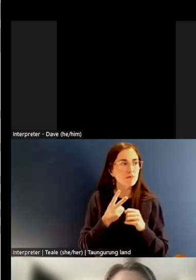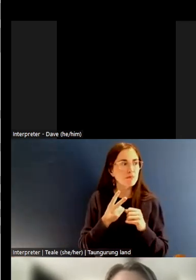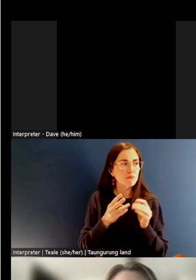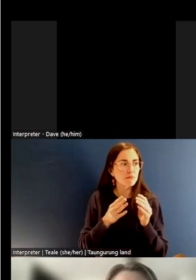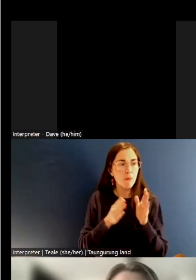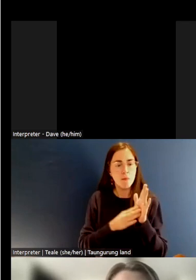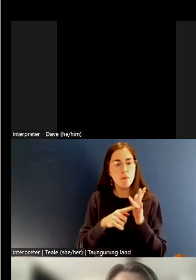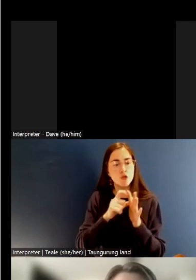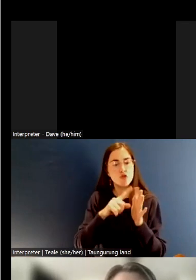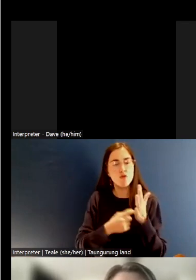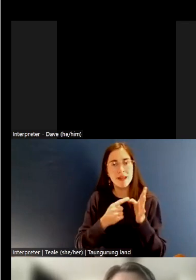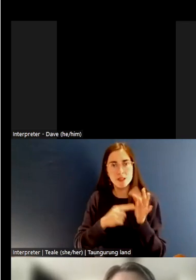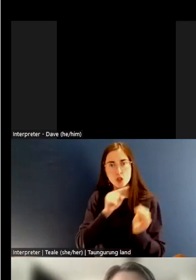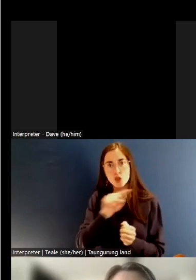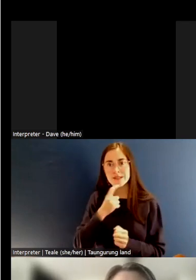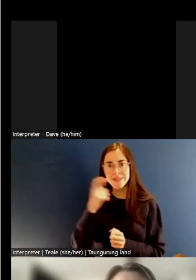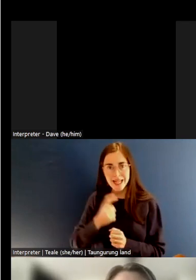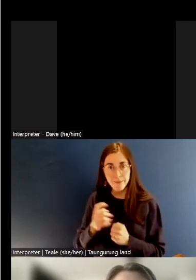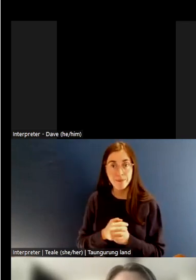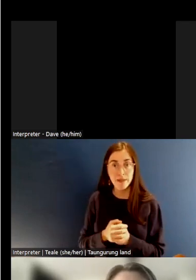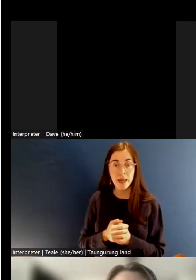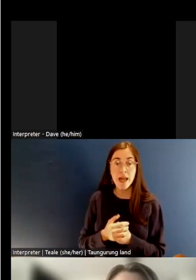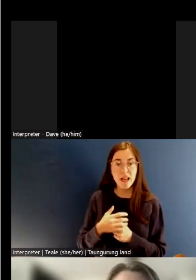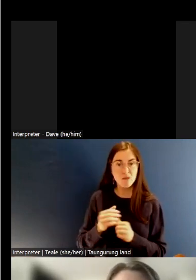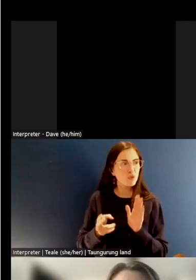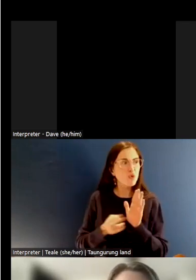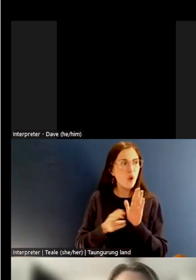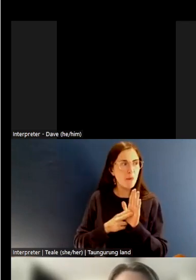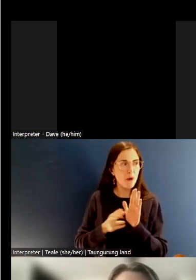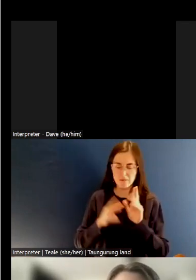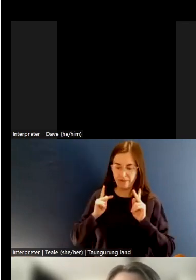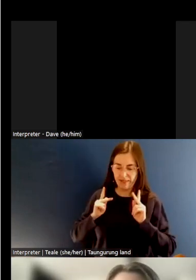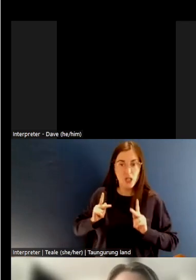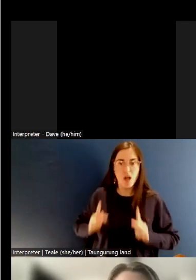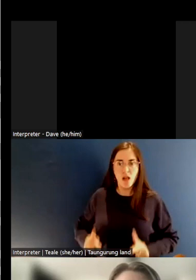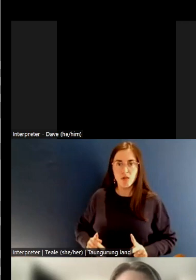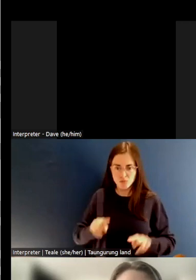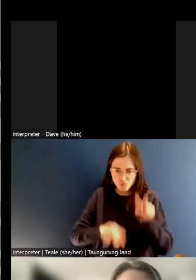and had a normal physical examination. And there was no family history of hearing loss at all.